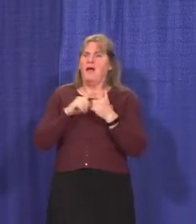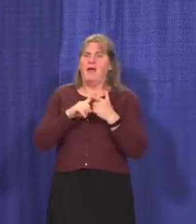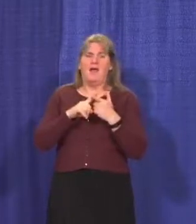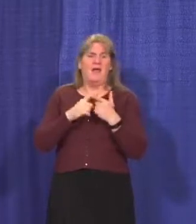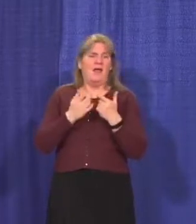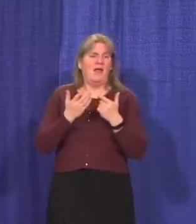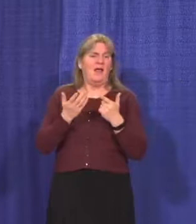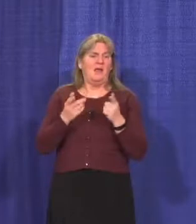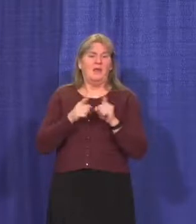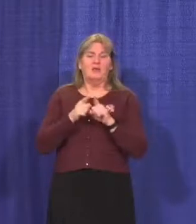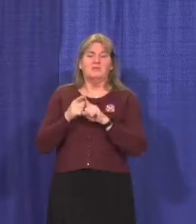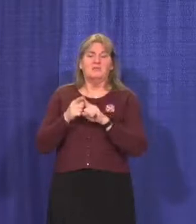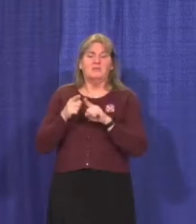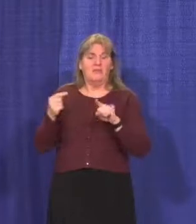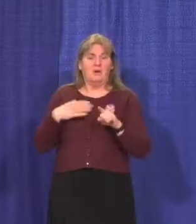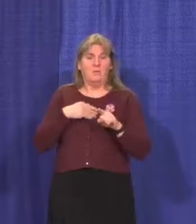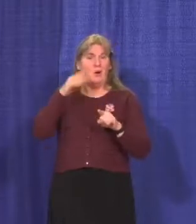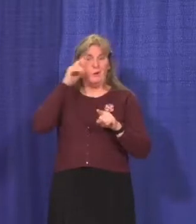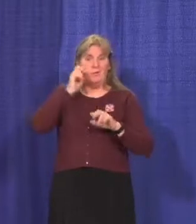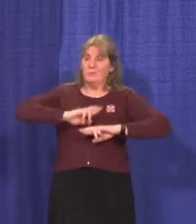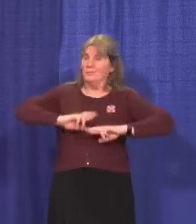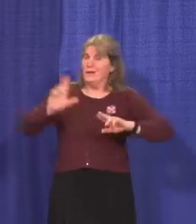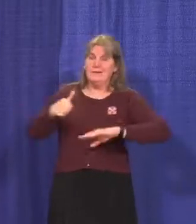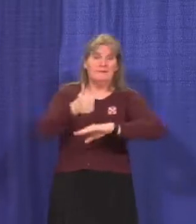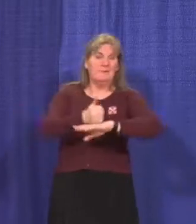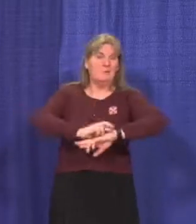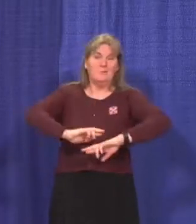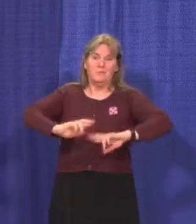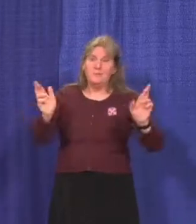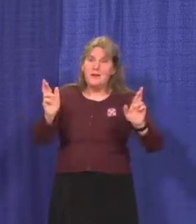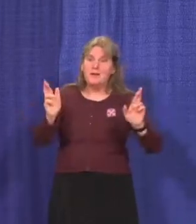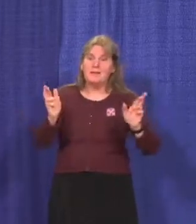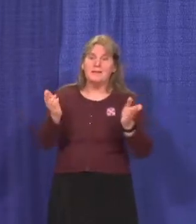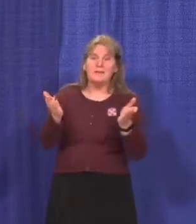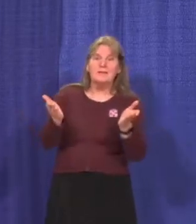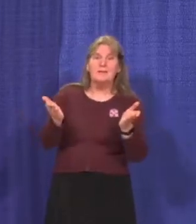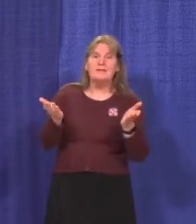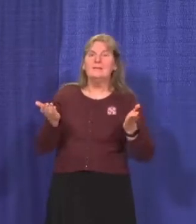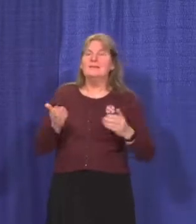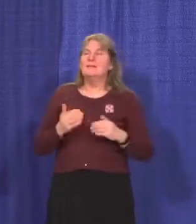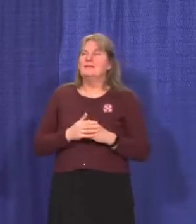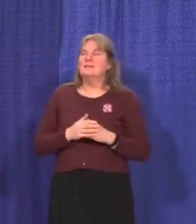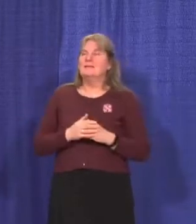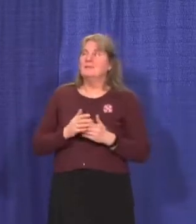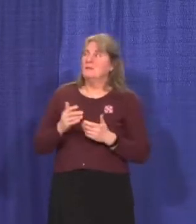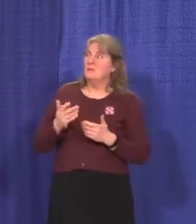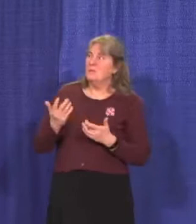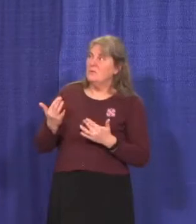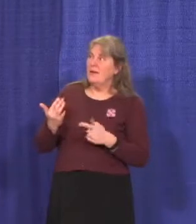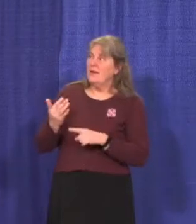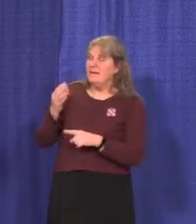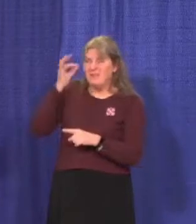Whitehorse ready to go. When we got our vaccines and we